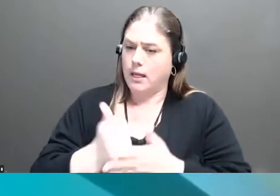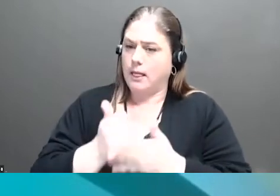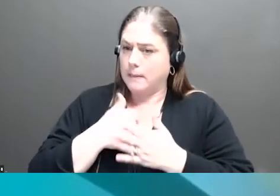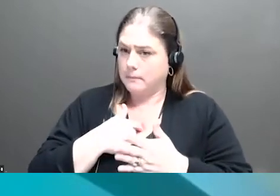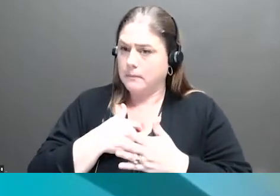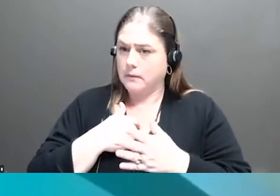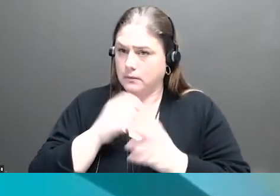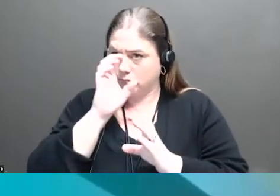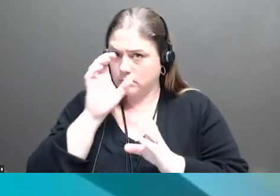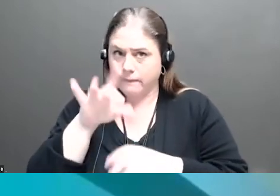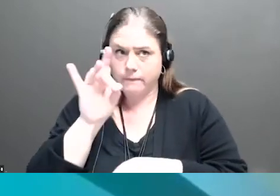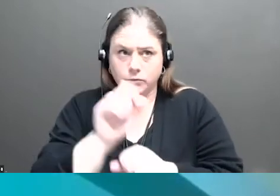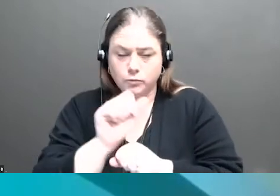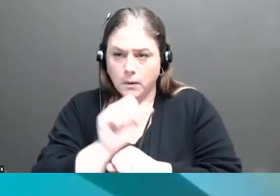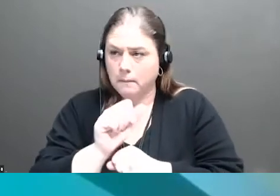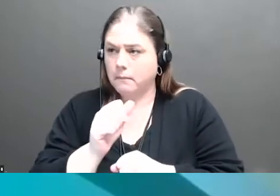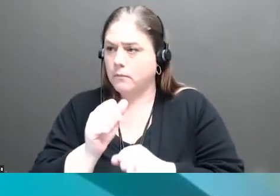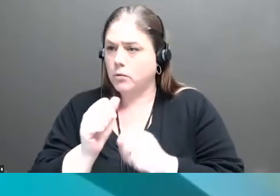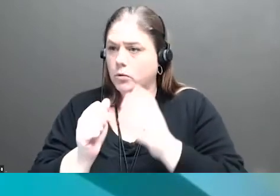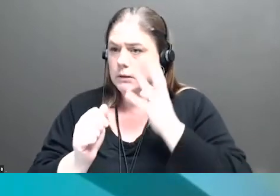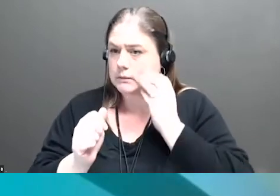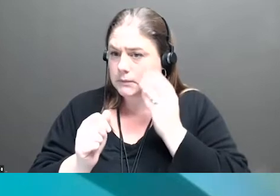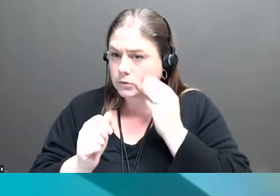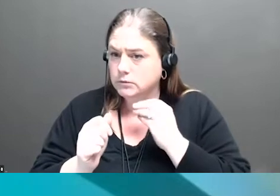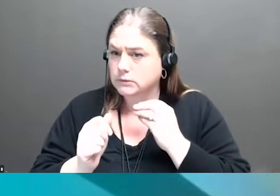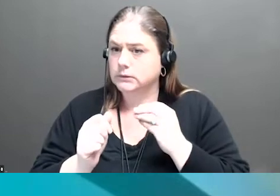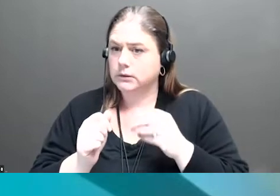with the work experience, but also the self-advocacy experience that they have.